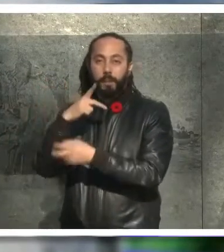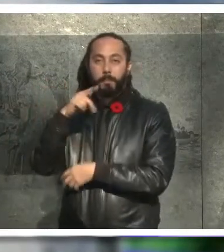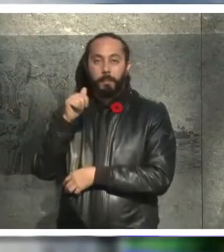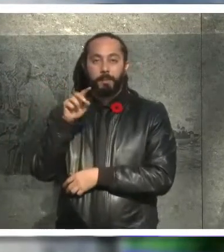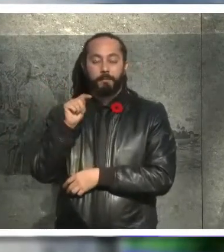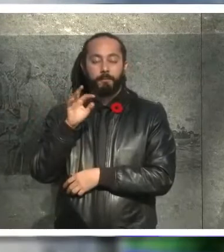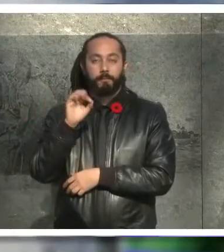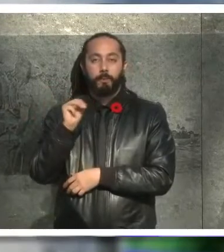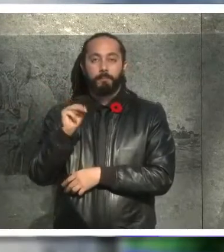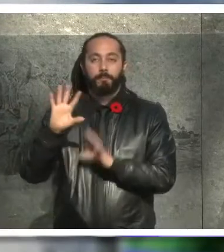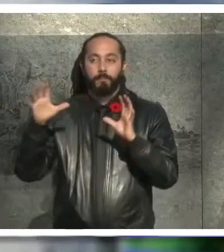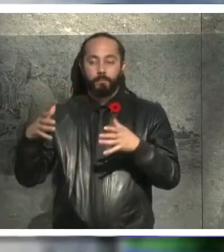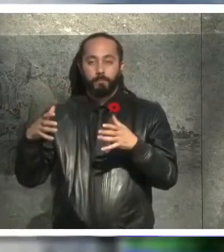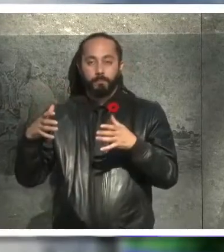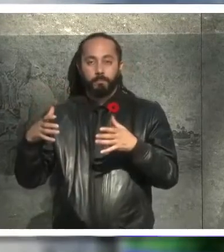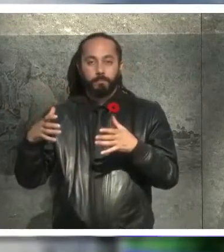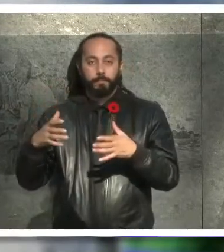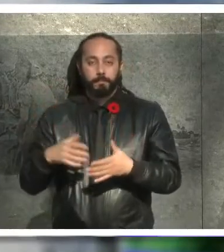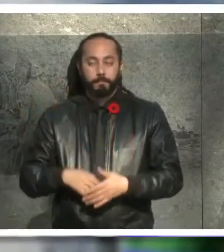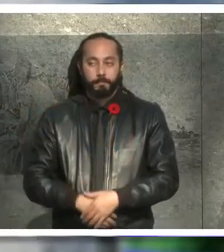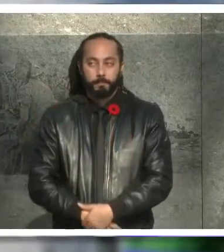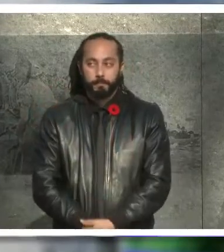platform party.